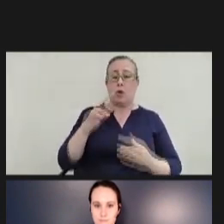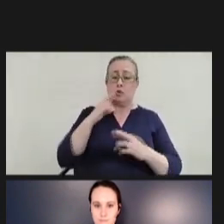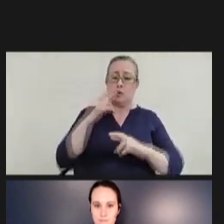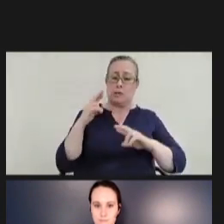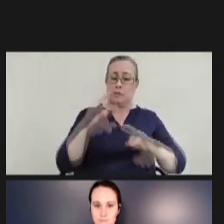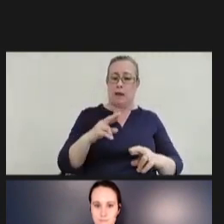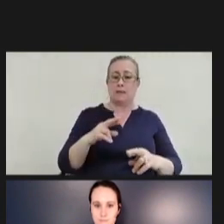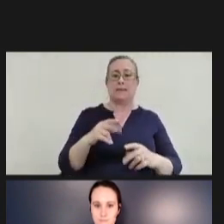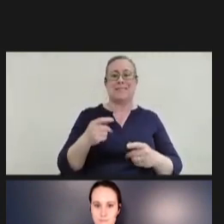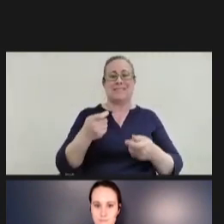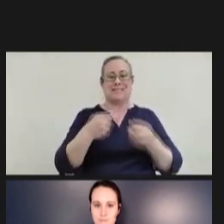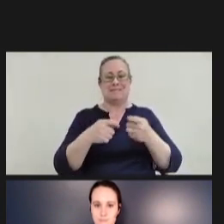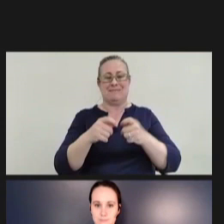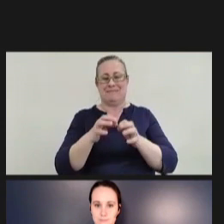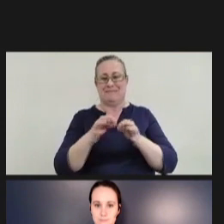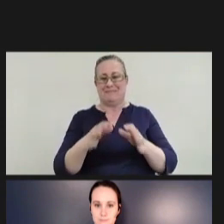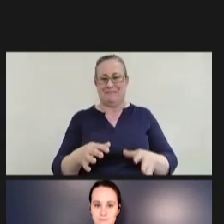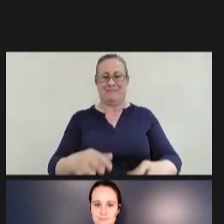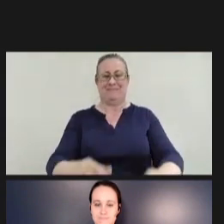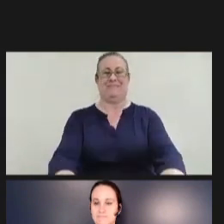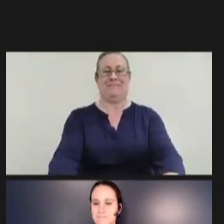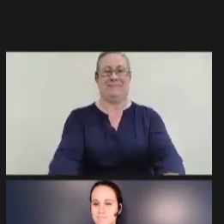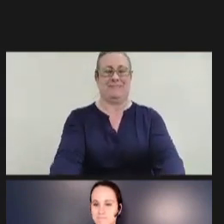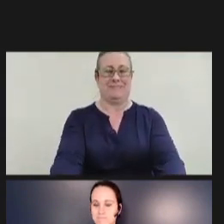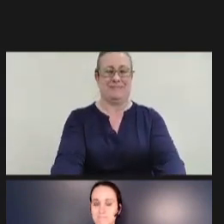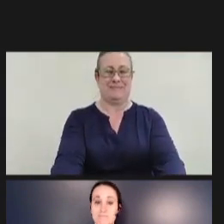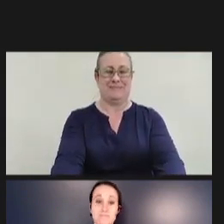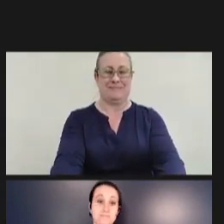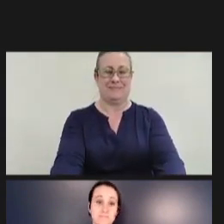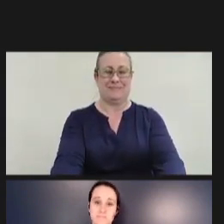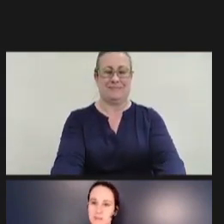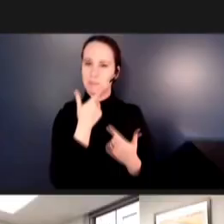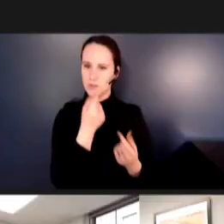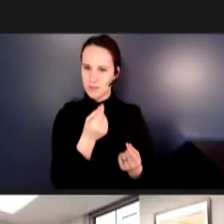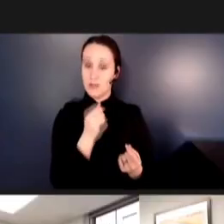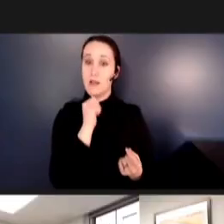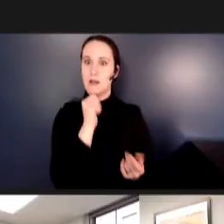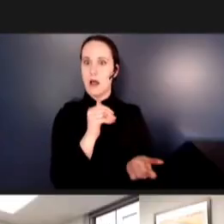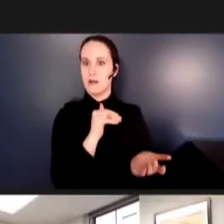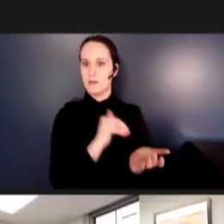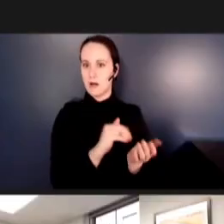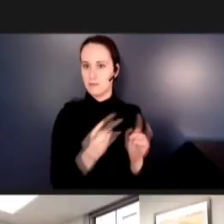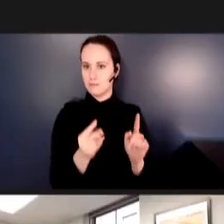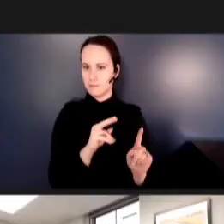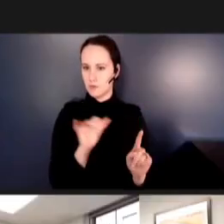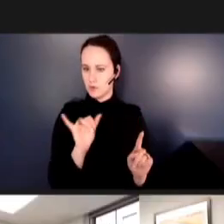non-physician healthcare provider piece, which is really important. Is the racial breakdown of